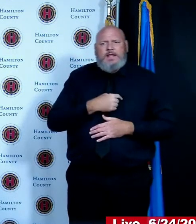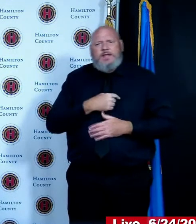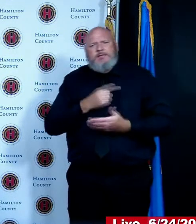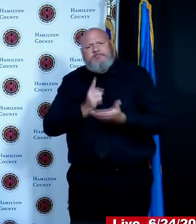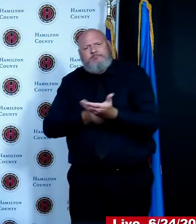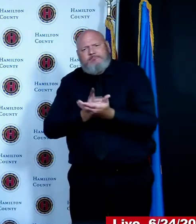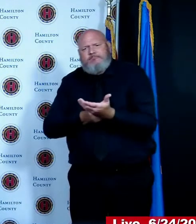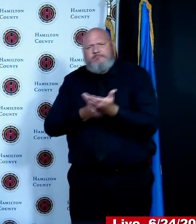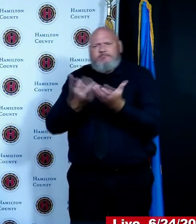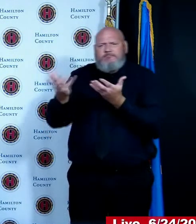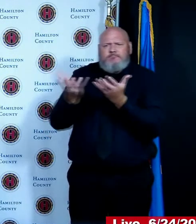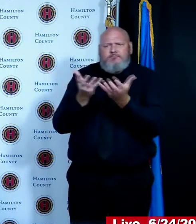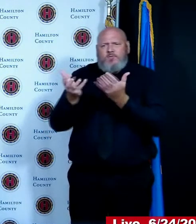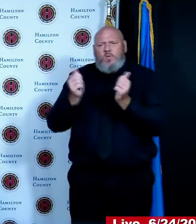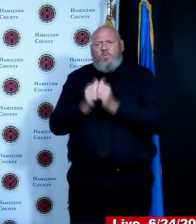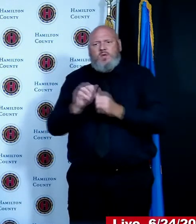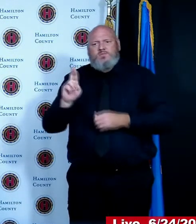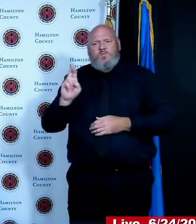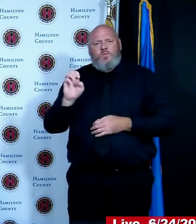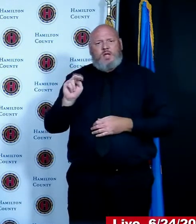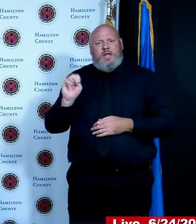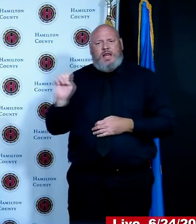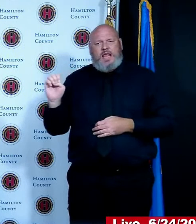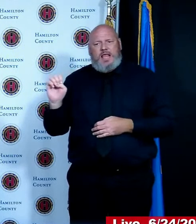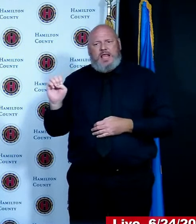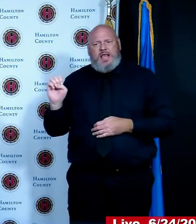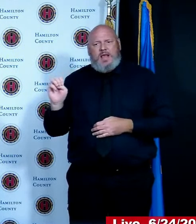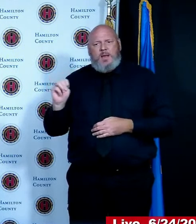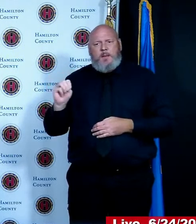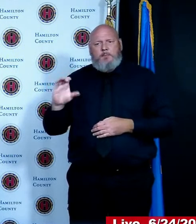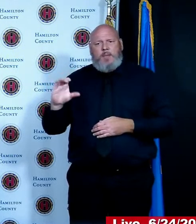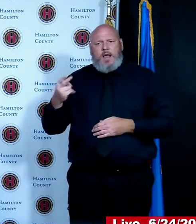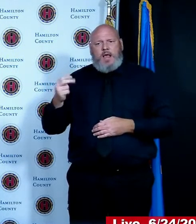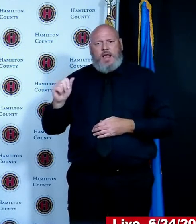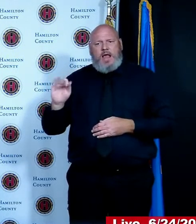Renee Mahaffey Harris who has really tried very hard to make sure that